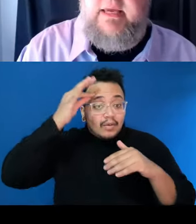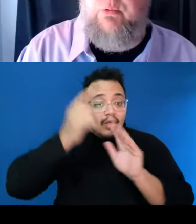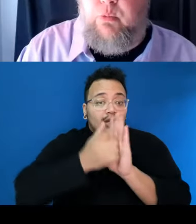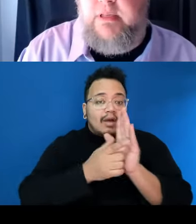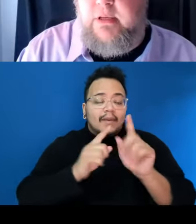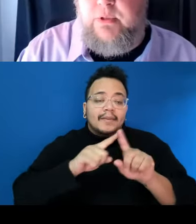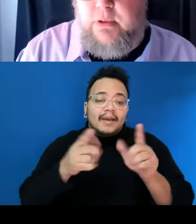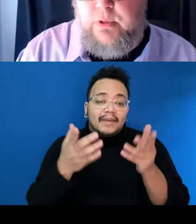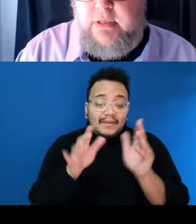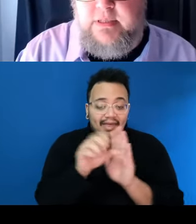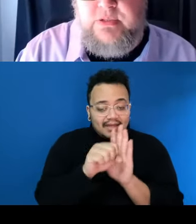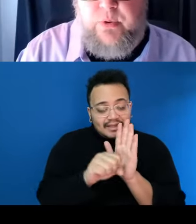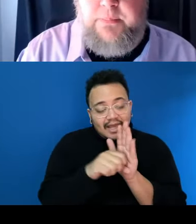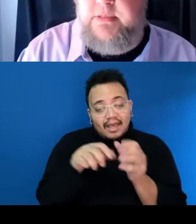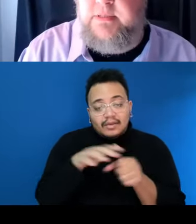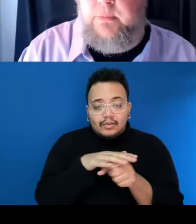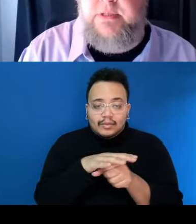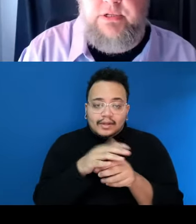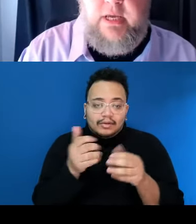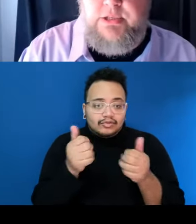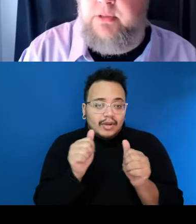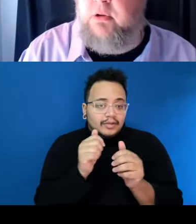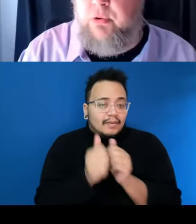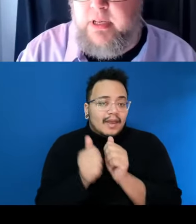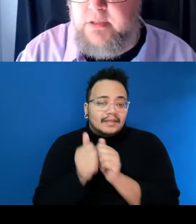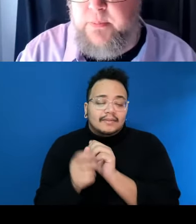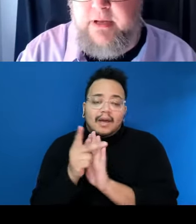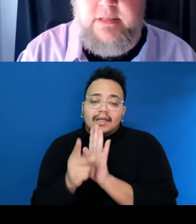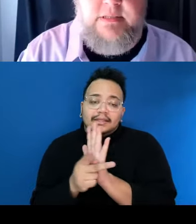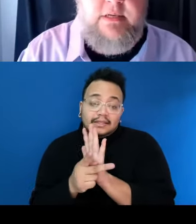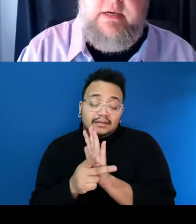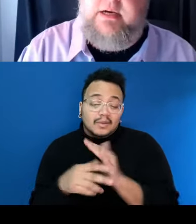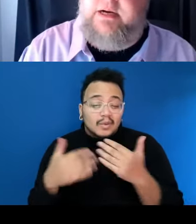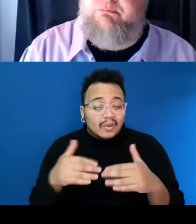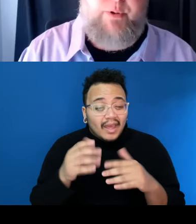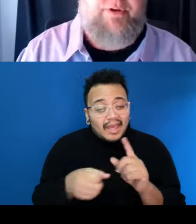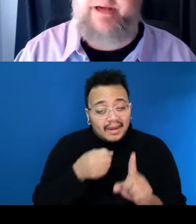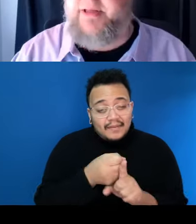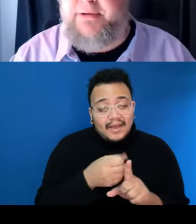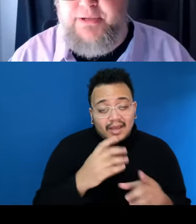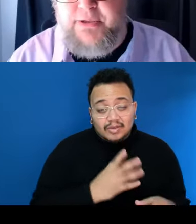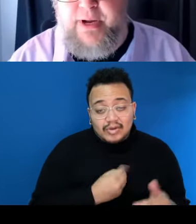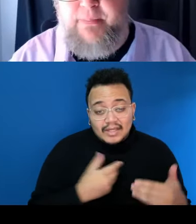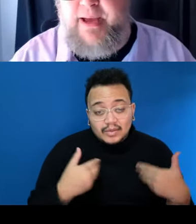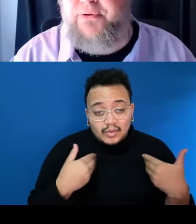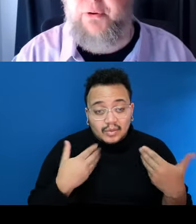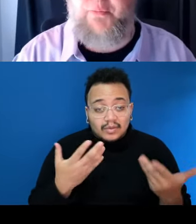they can really, really, really disrupt someone's education, their learning experience when they're not allowed to use the right bathroom,